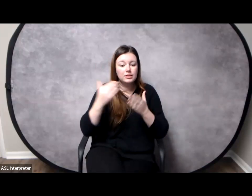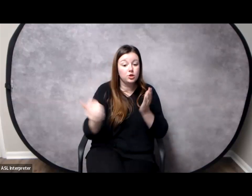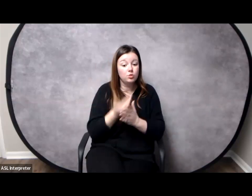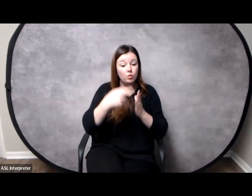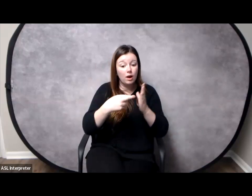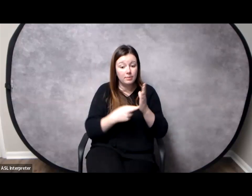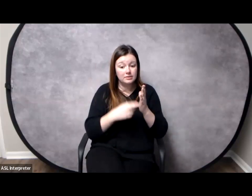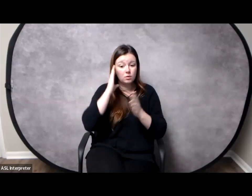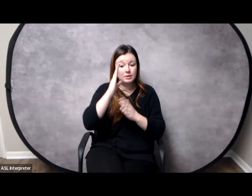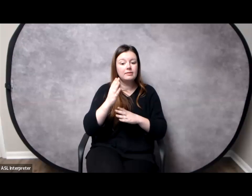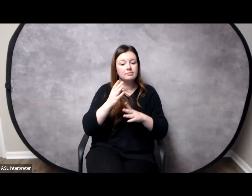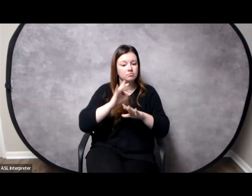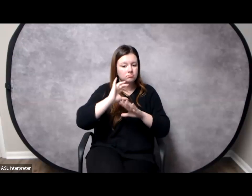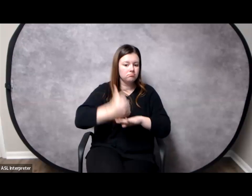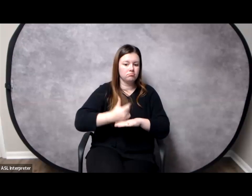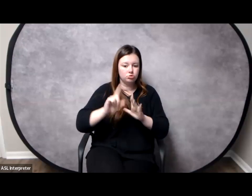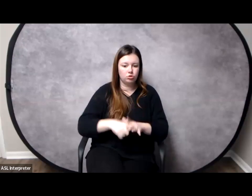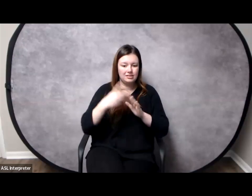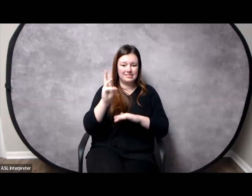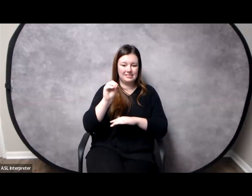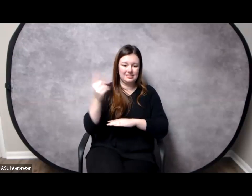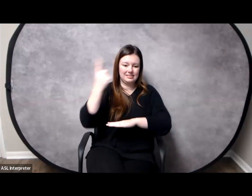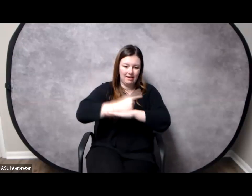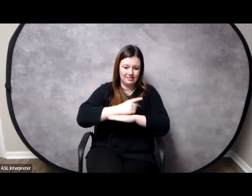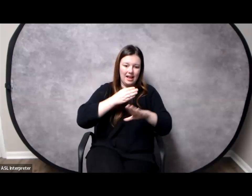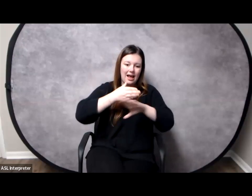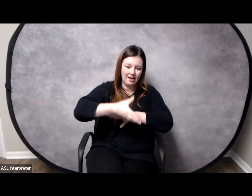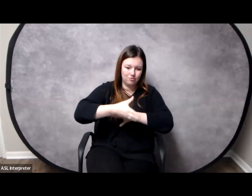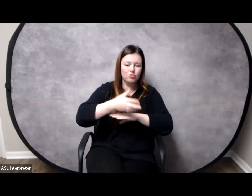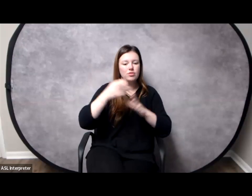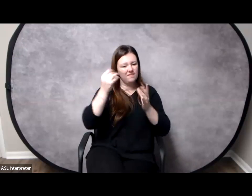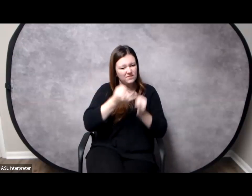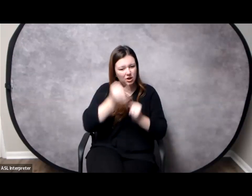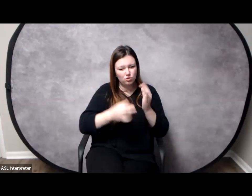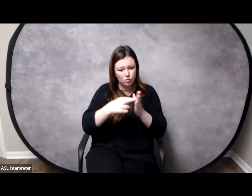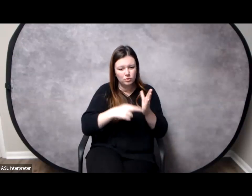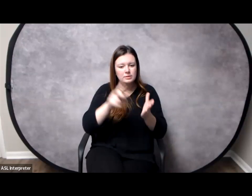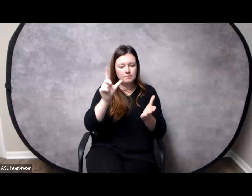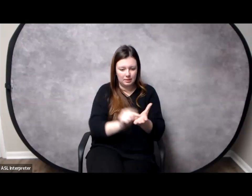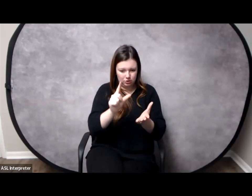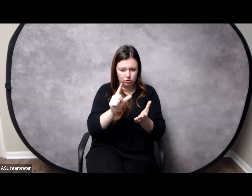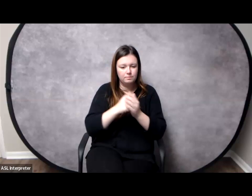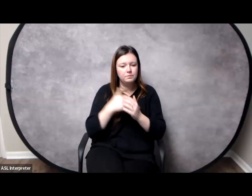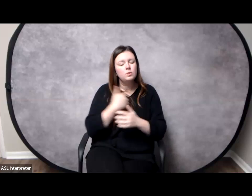where John discussed the new proposed disability standards. We're building in longer timeframes for compliance.